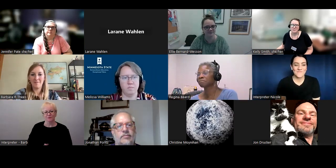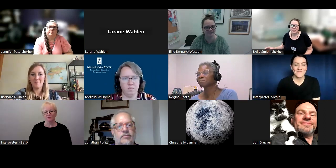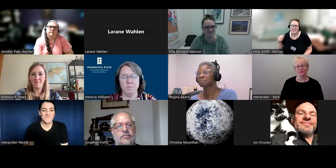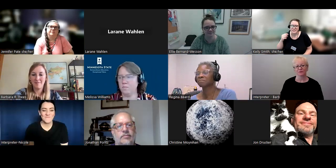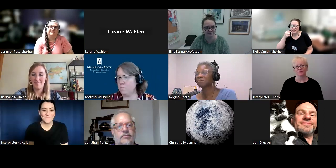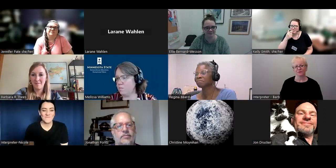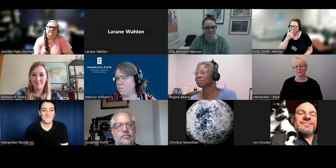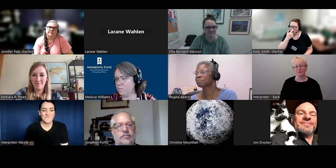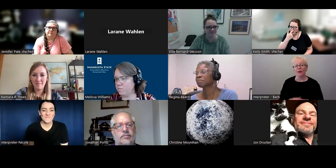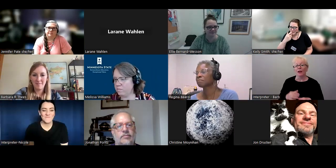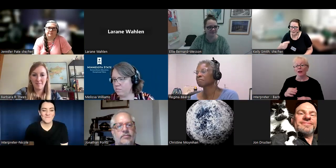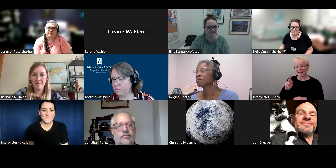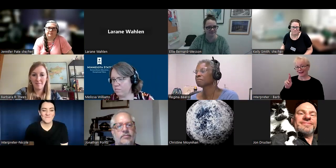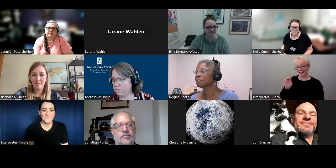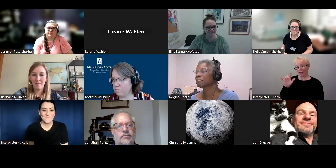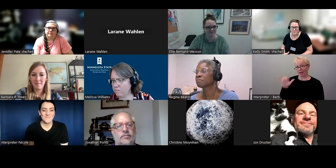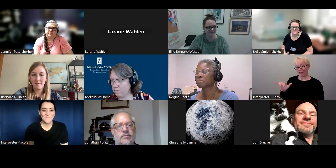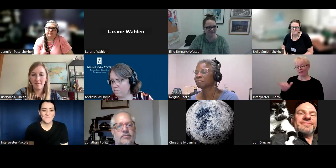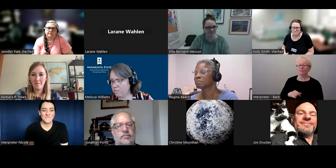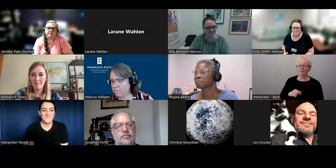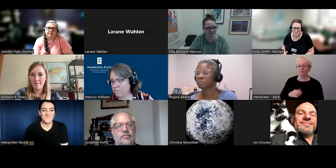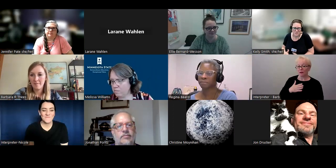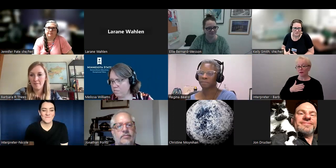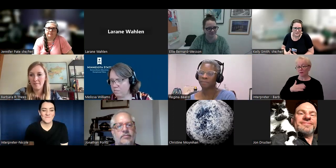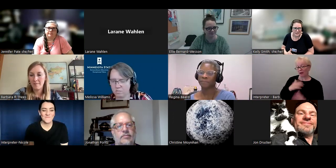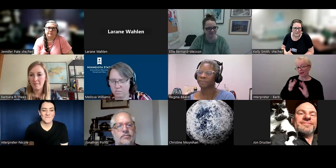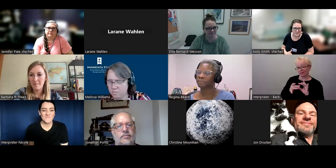I would say it's definitely worth the time to do it.